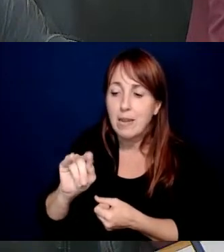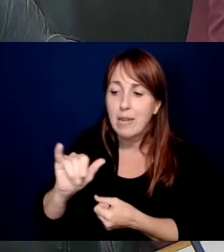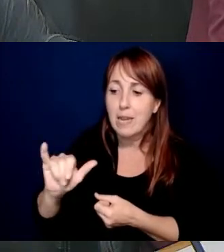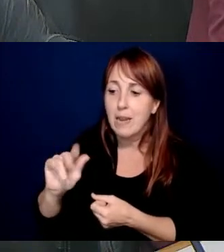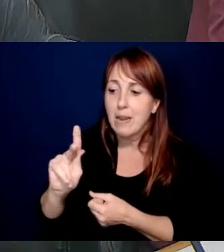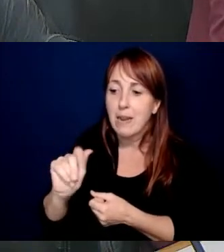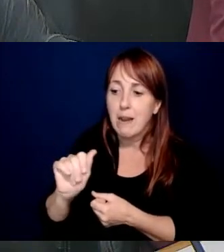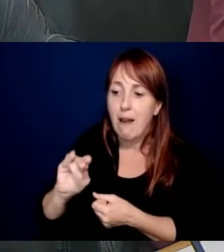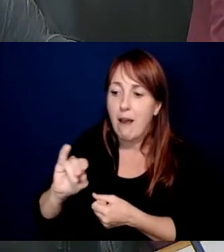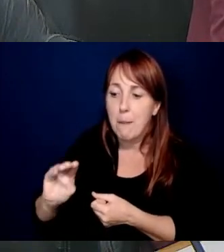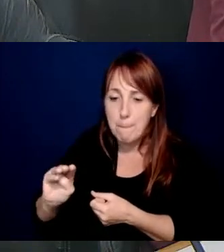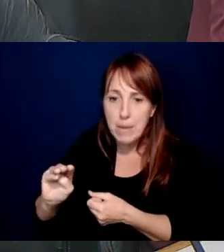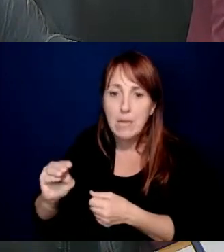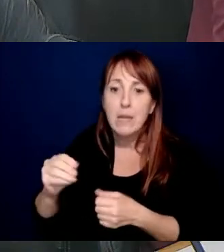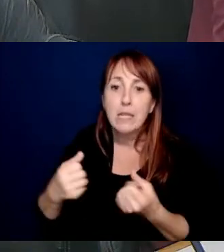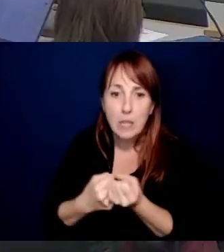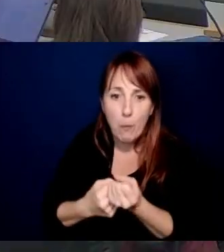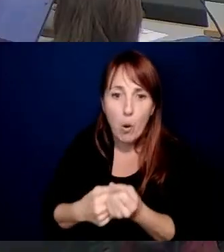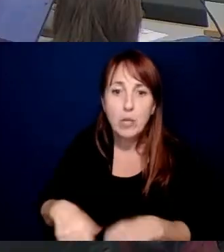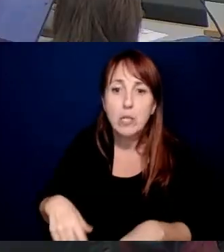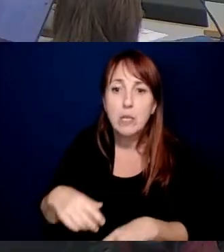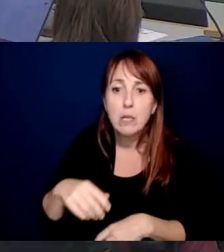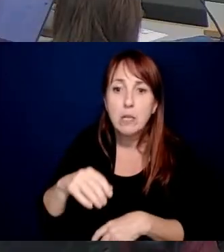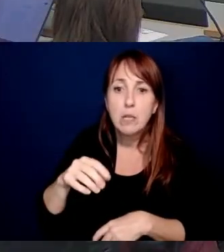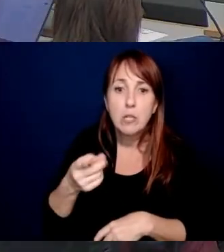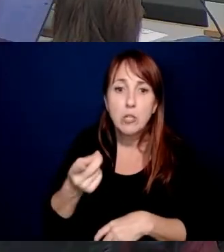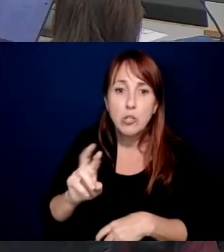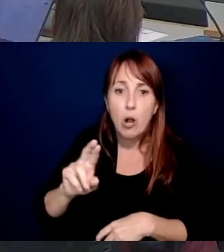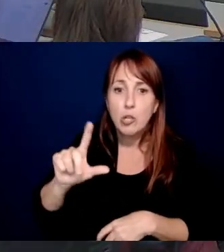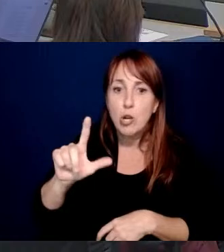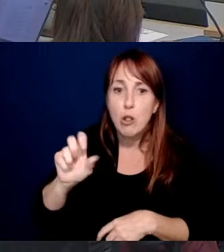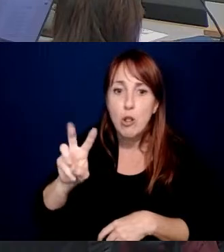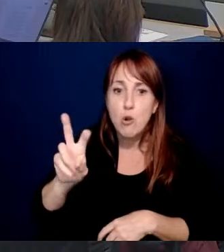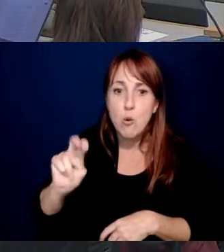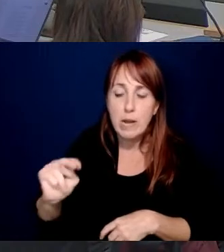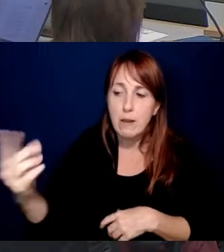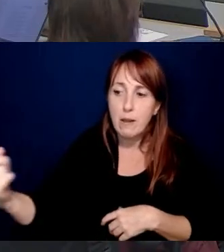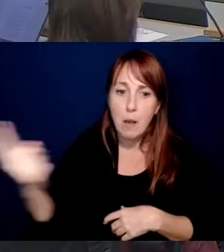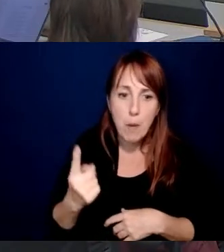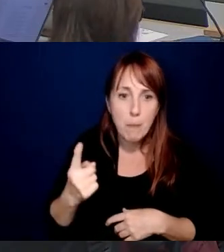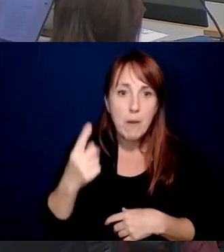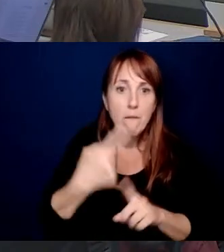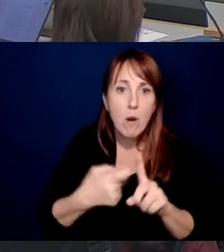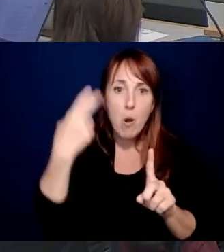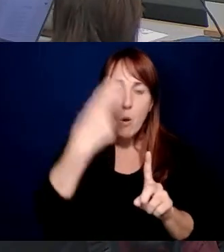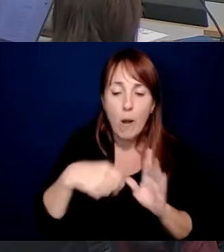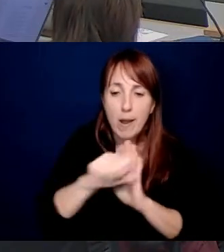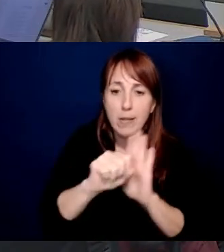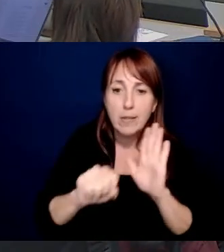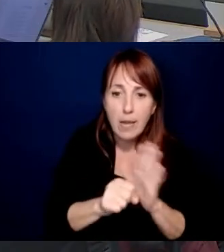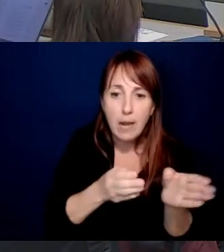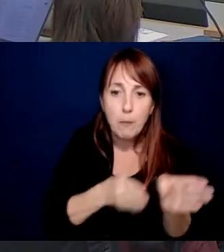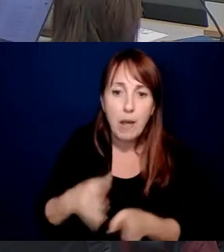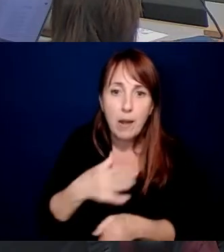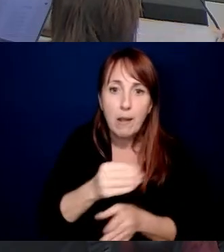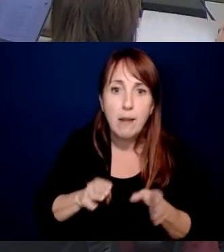Lewin come on up from Hawaii State Health Planning and Development Agency in support